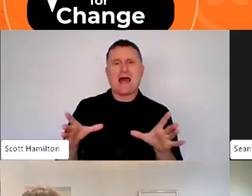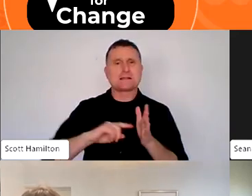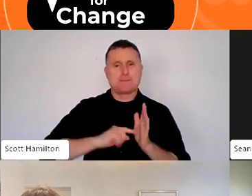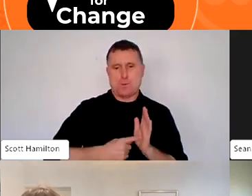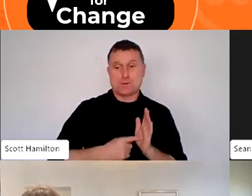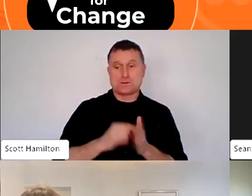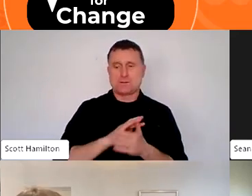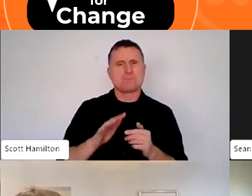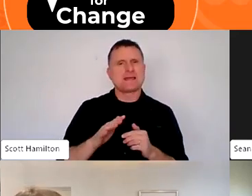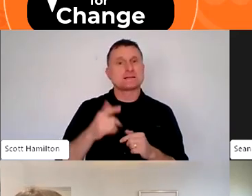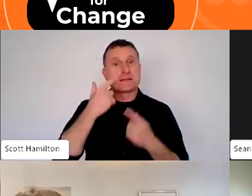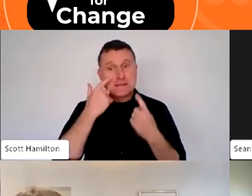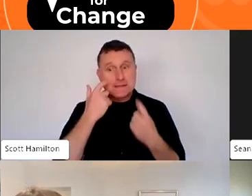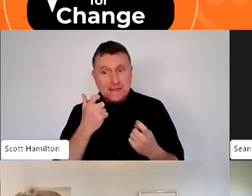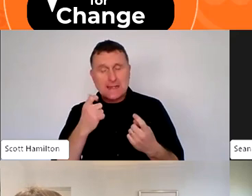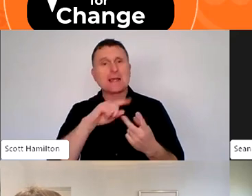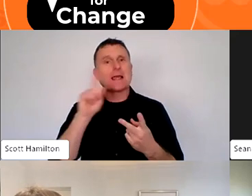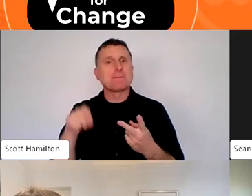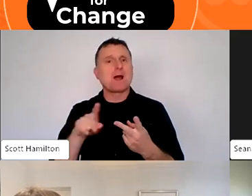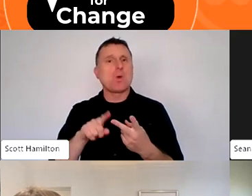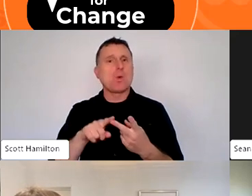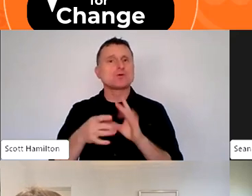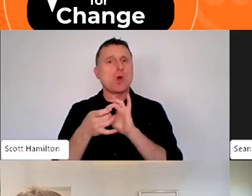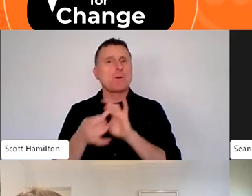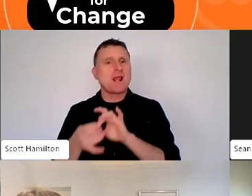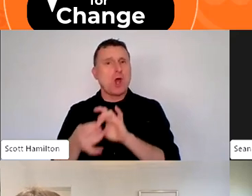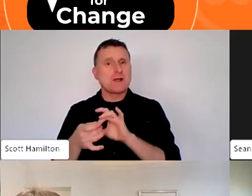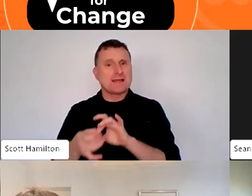and that's a word that many of the panellists have mentioned today.